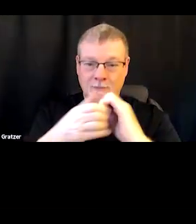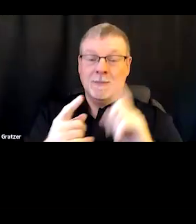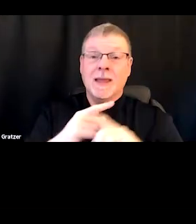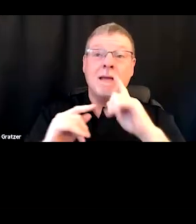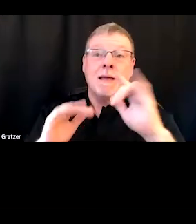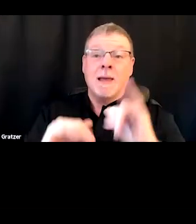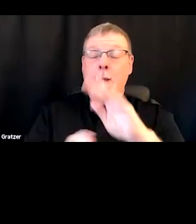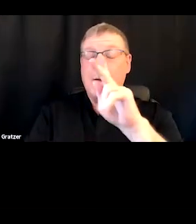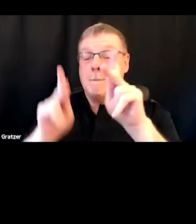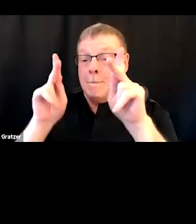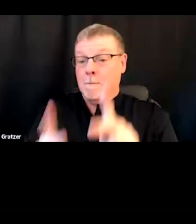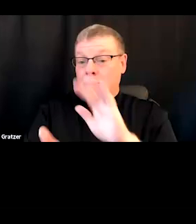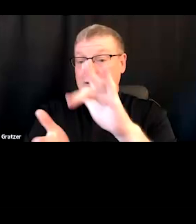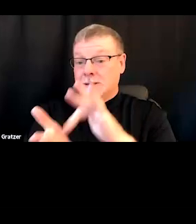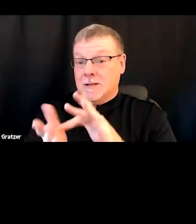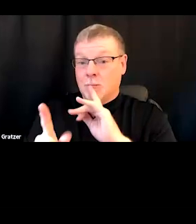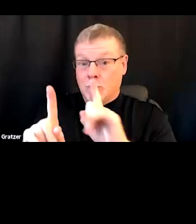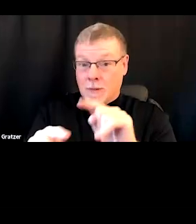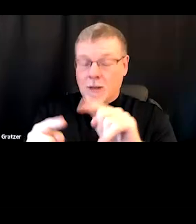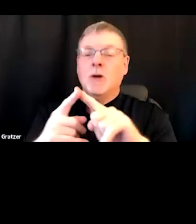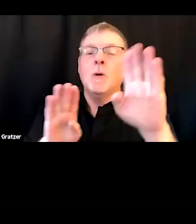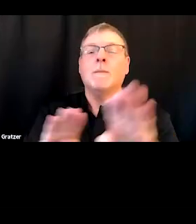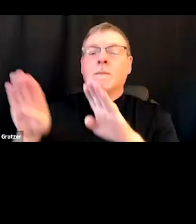person-centered responses to behavioral health crises.